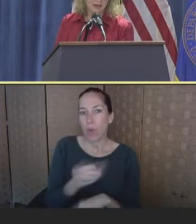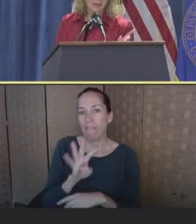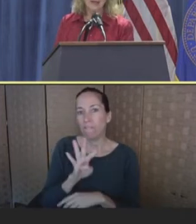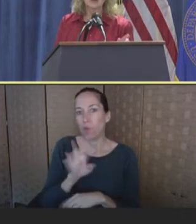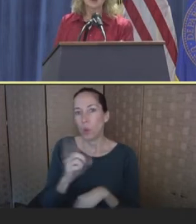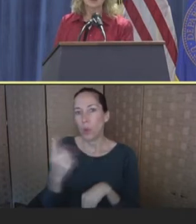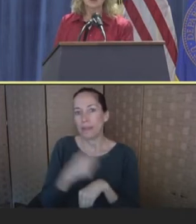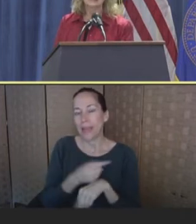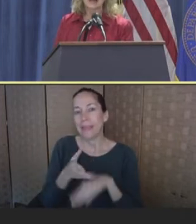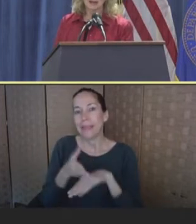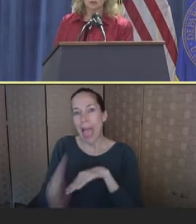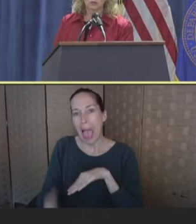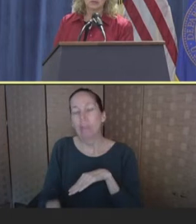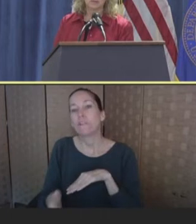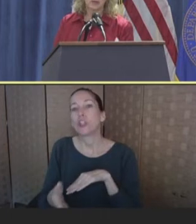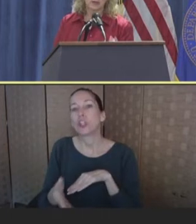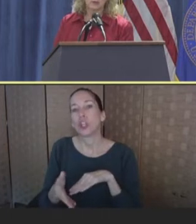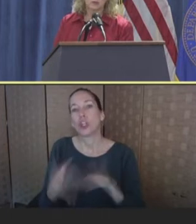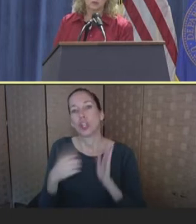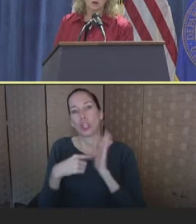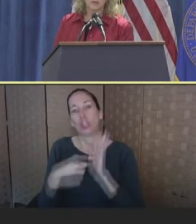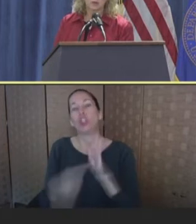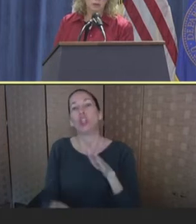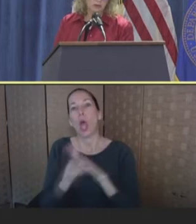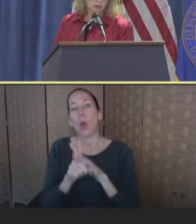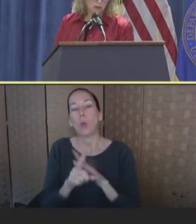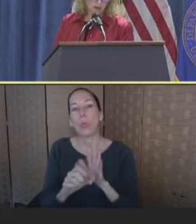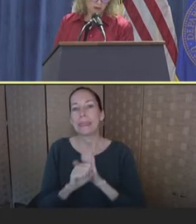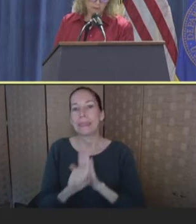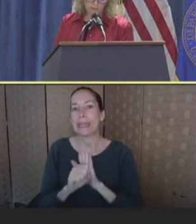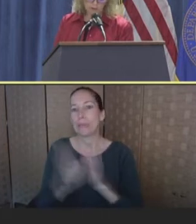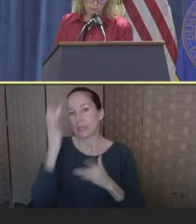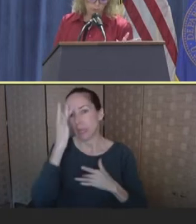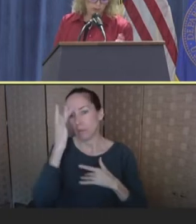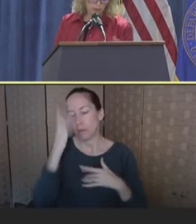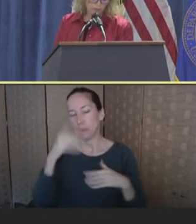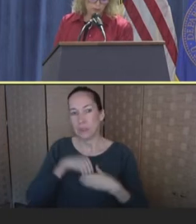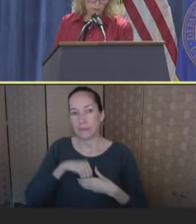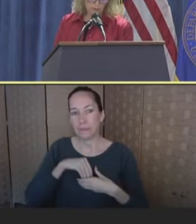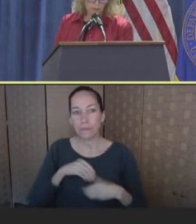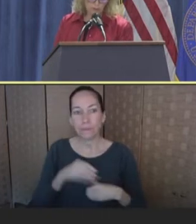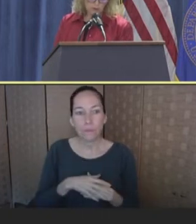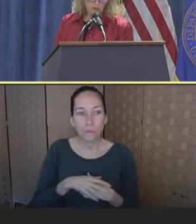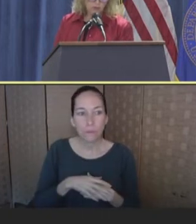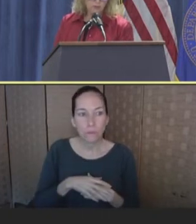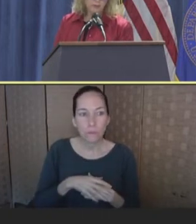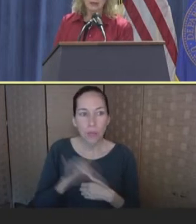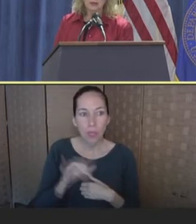That number is actually -- this is from the MMWR that we, from, we had reduced back in